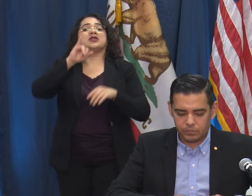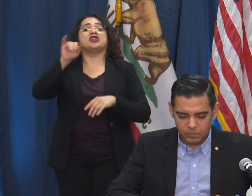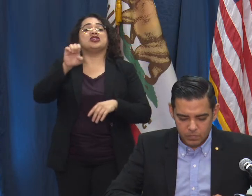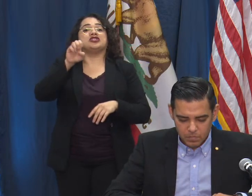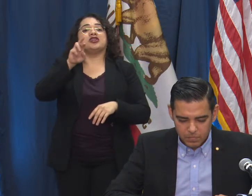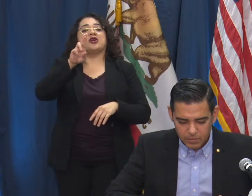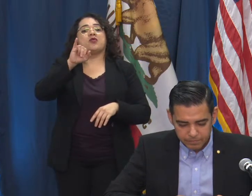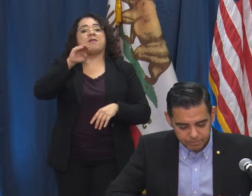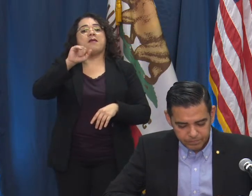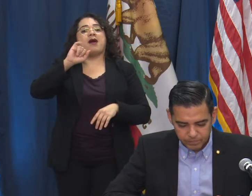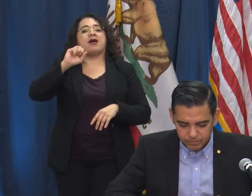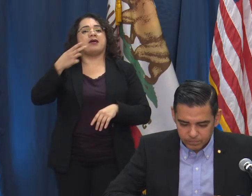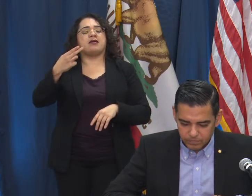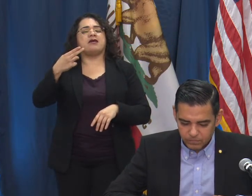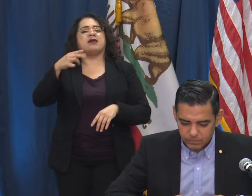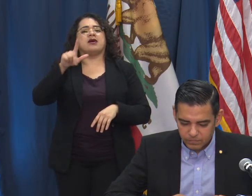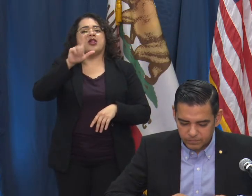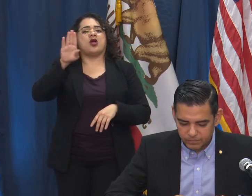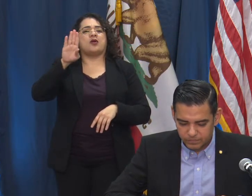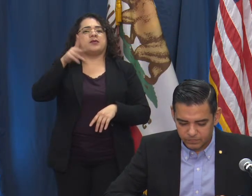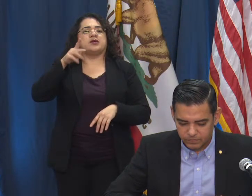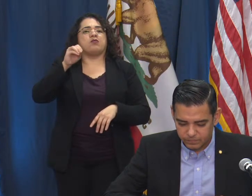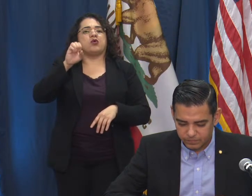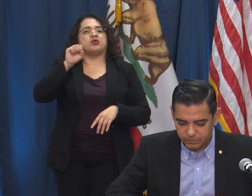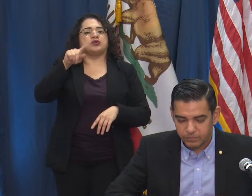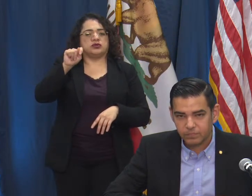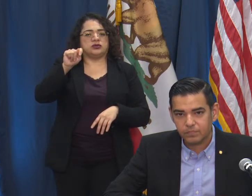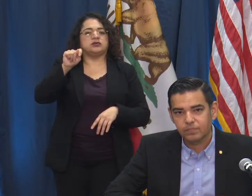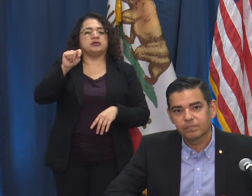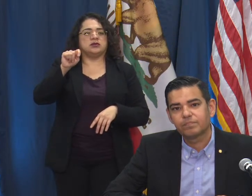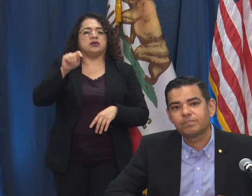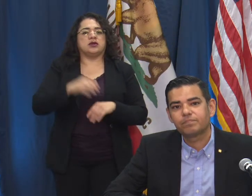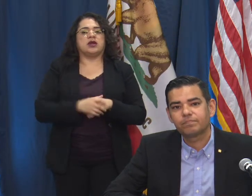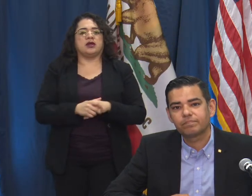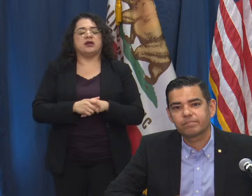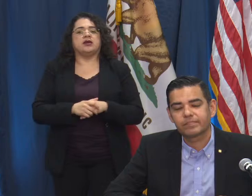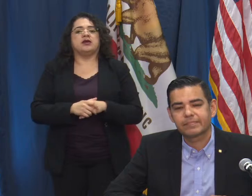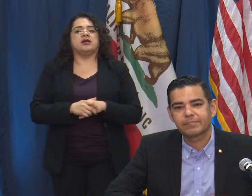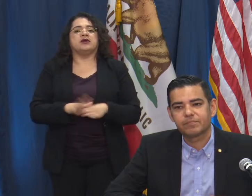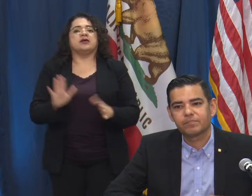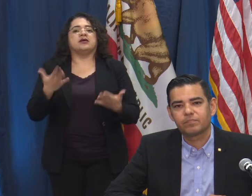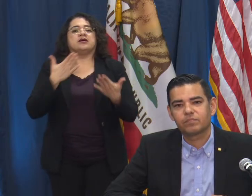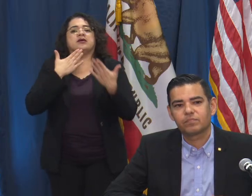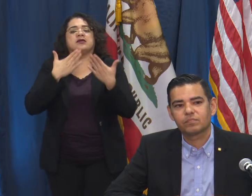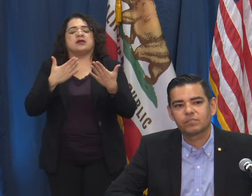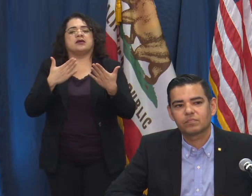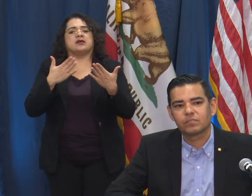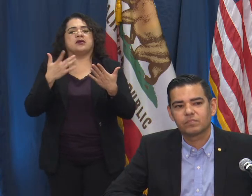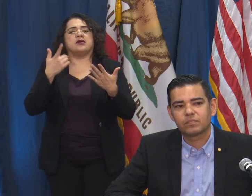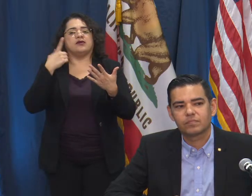Go ahead Jeremiah. Hi guys, thanks for taking our questions again and I'm